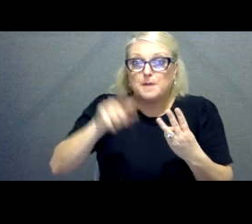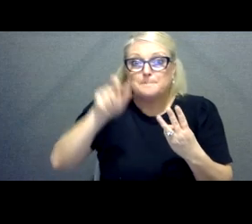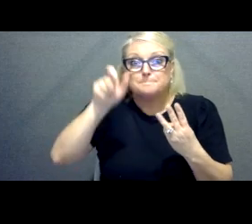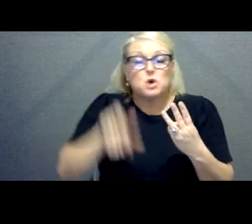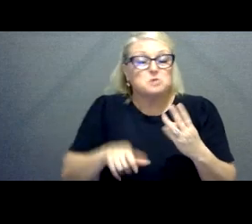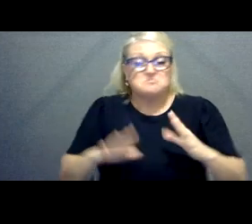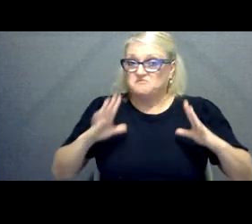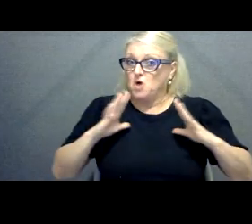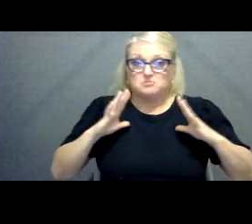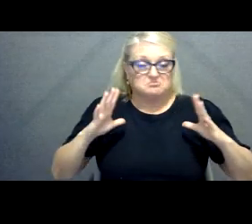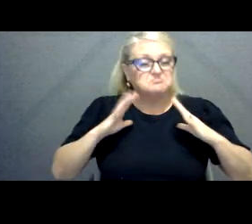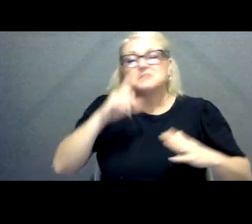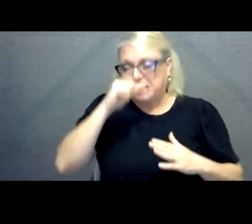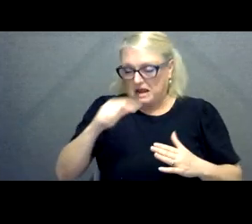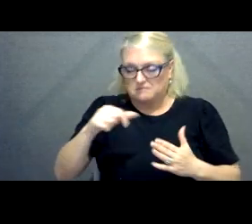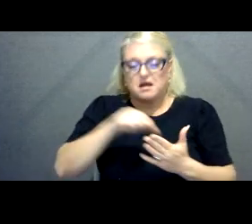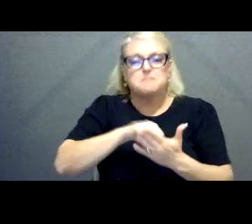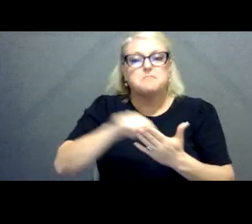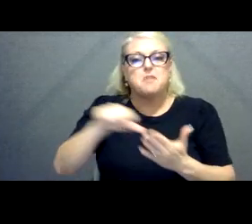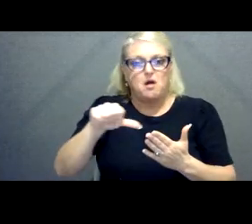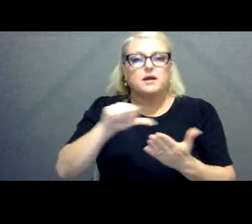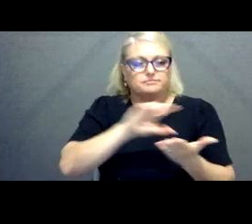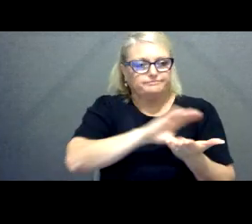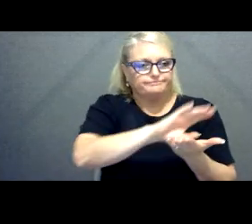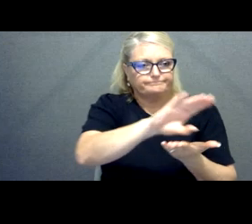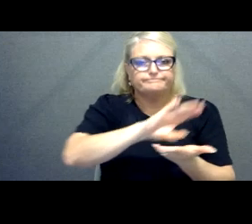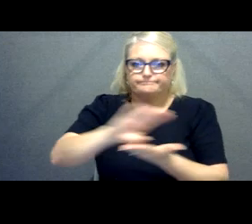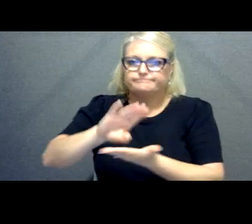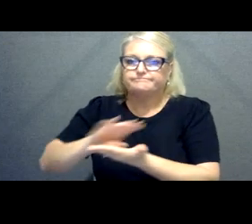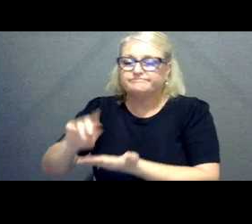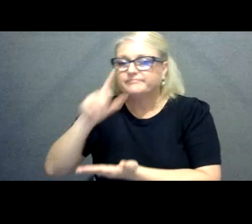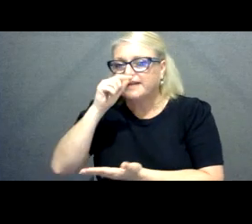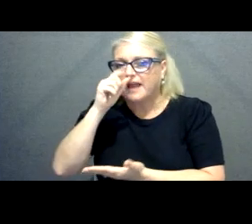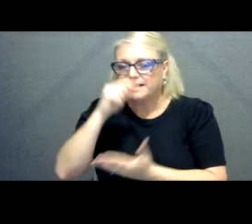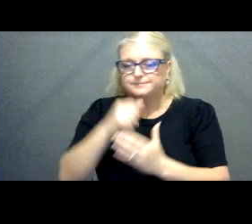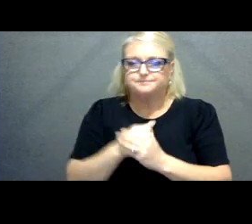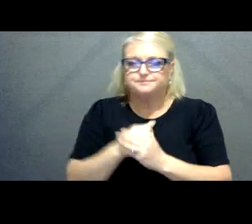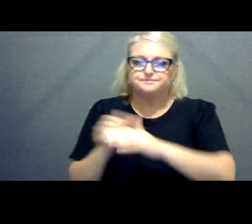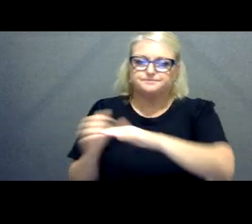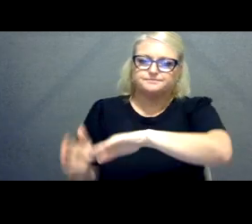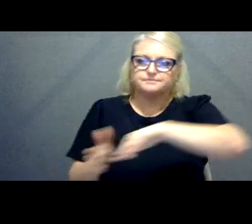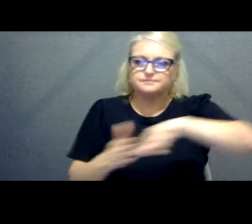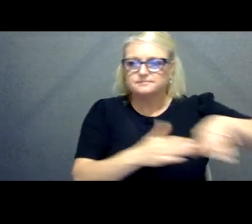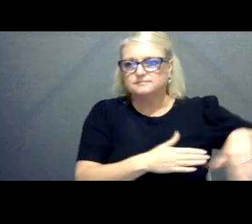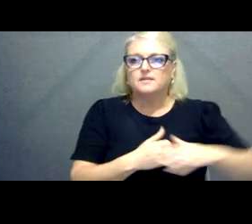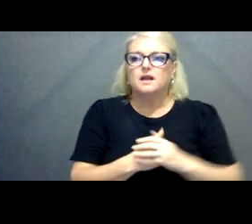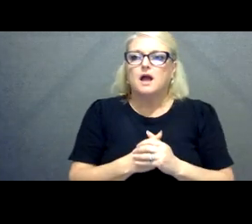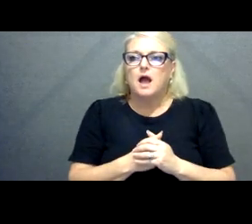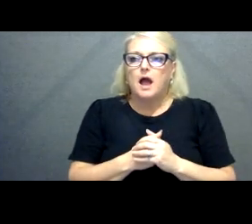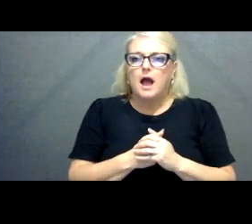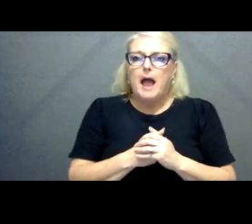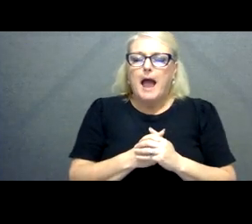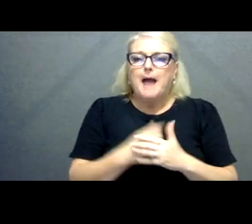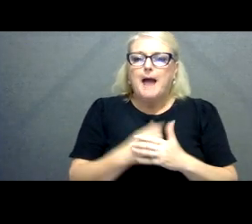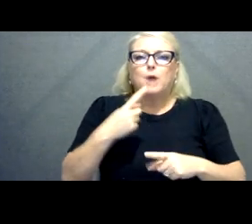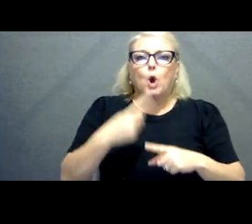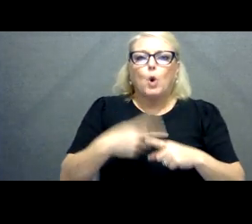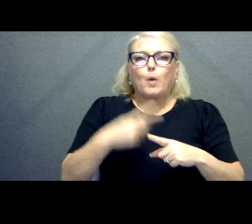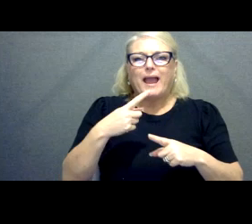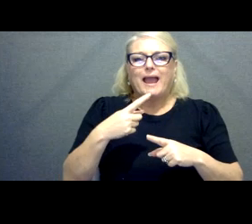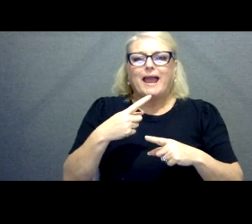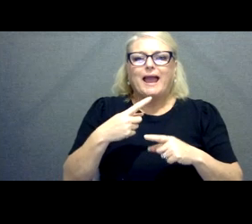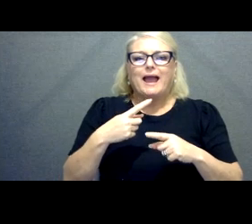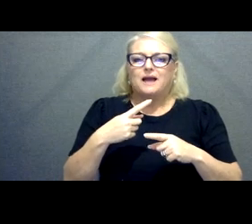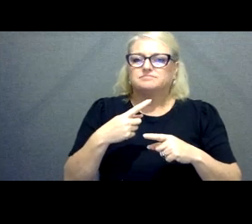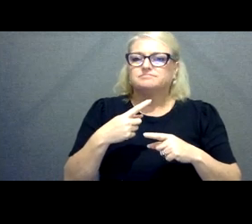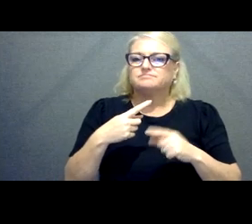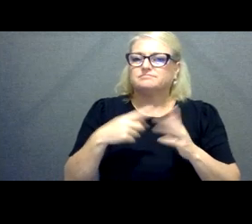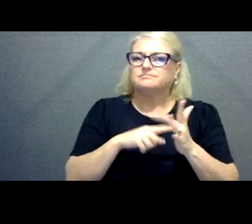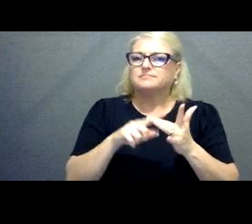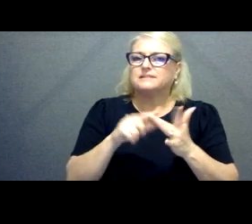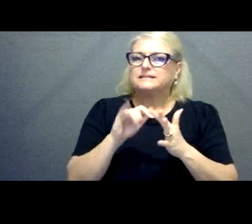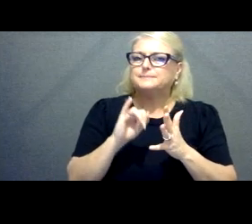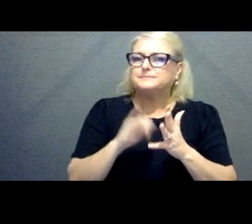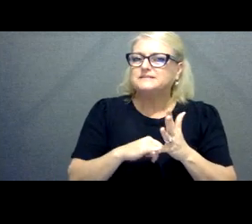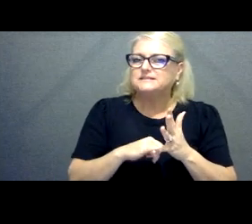applying okay quick top tips we've covered most of them hey complete your application if it's